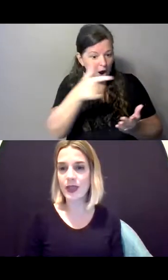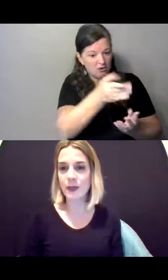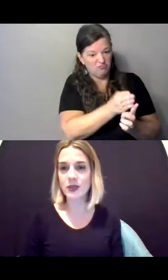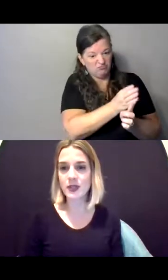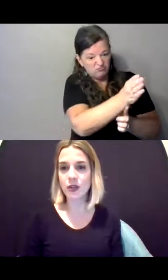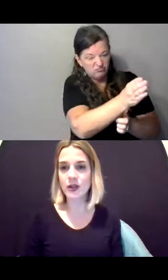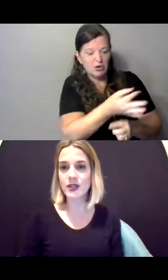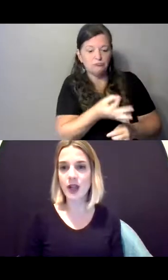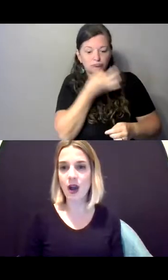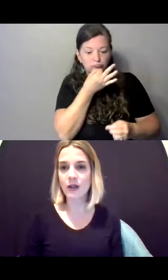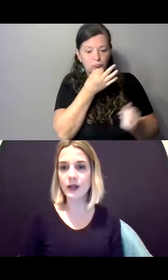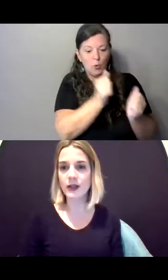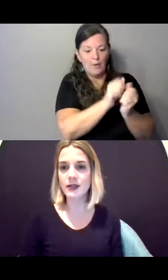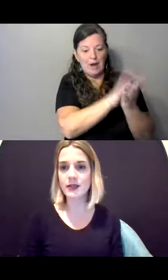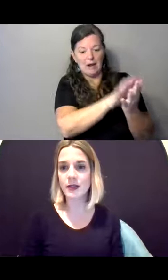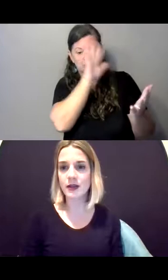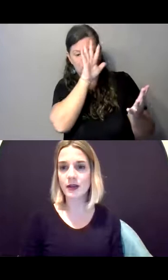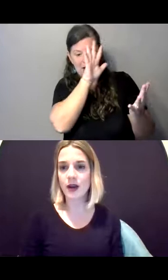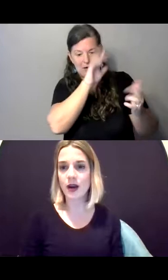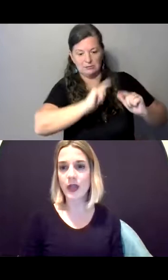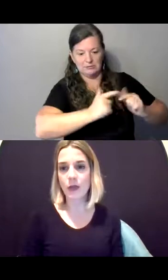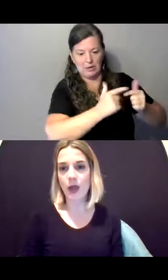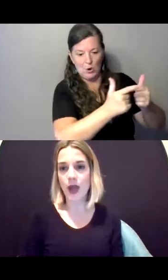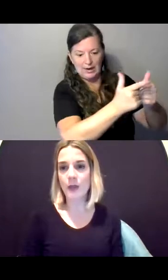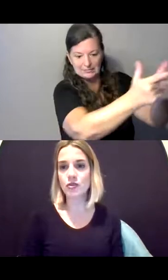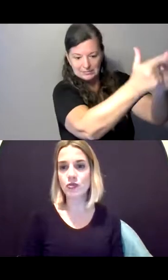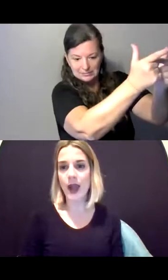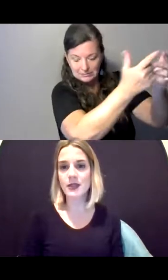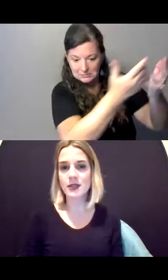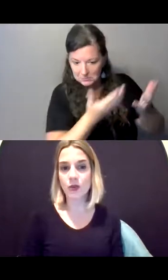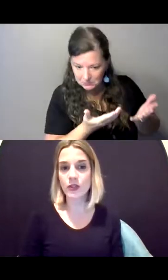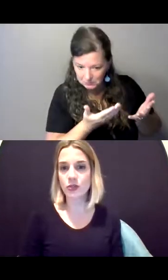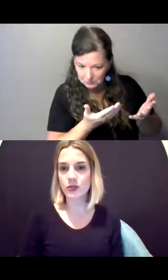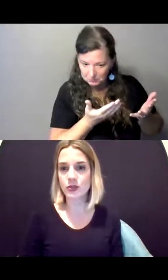that person's learning style is they rather abstract sequentials